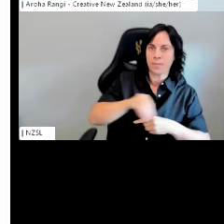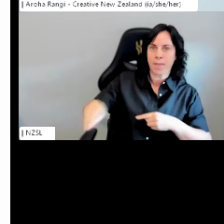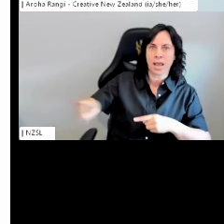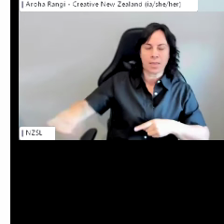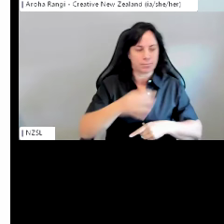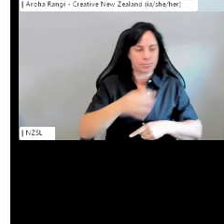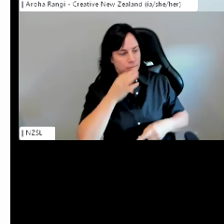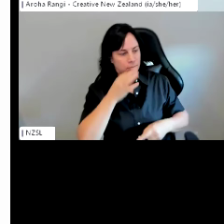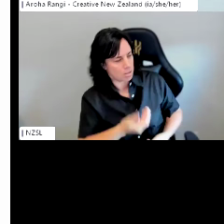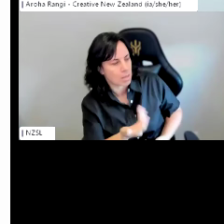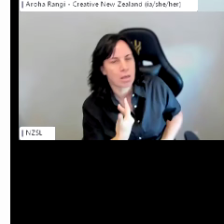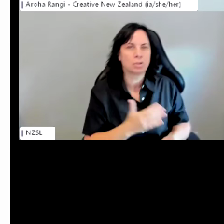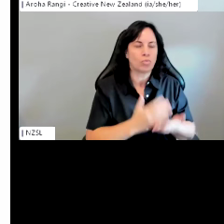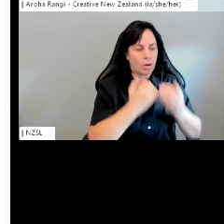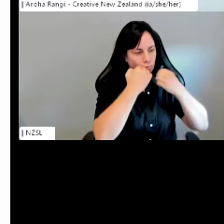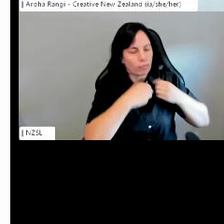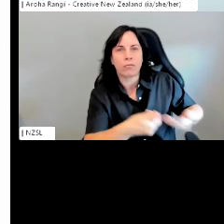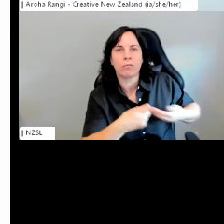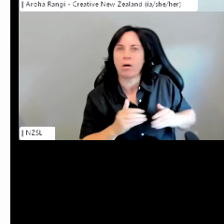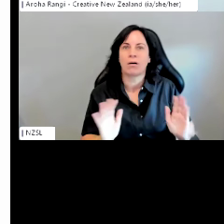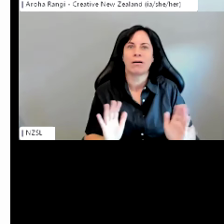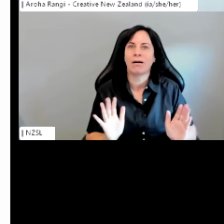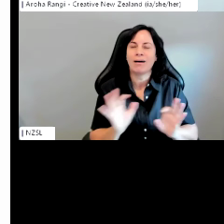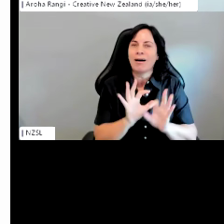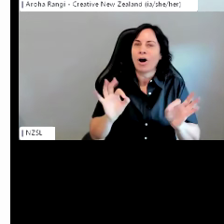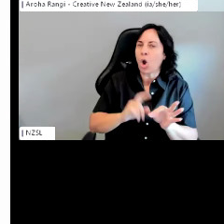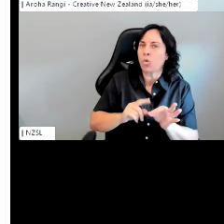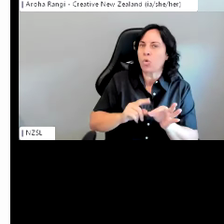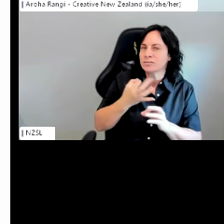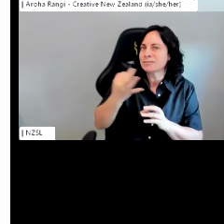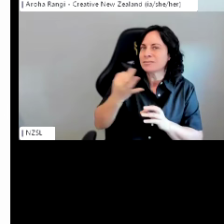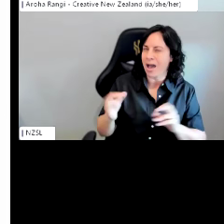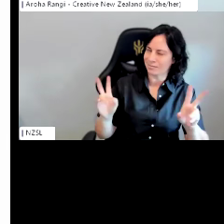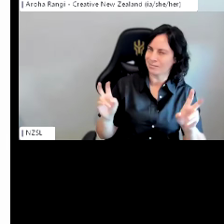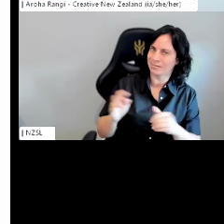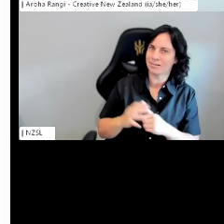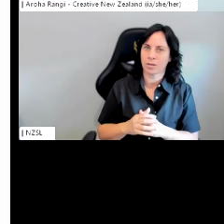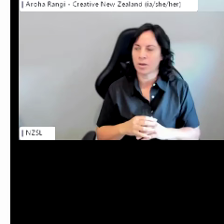concession validity. They you can just say, "I can't afford it, so I'm claiming that price."